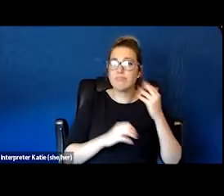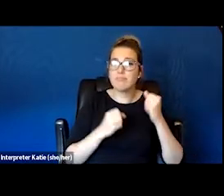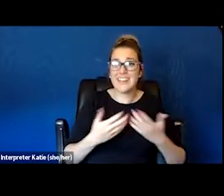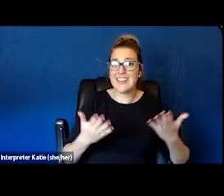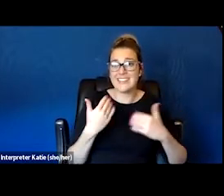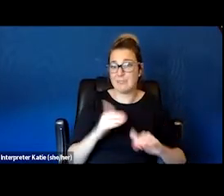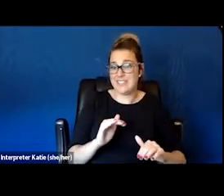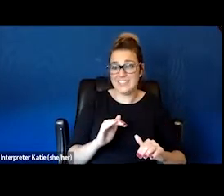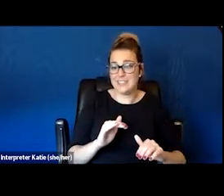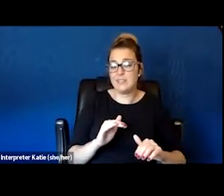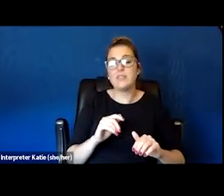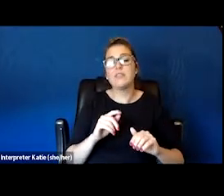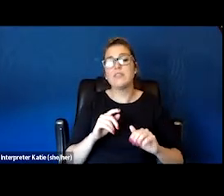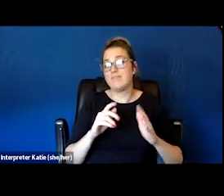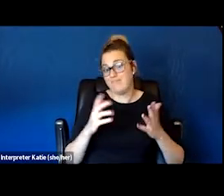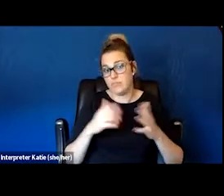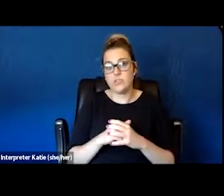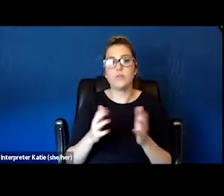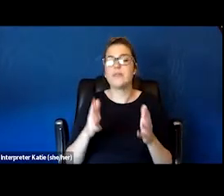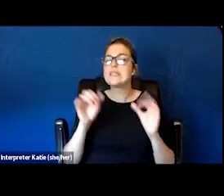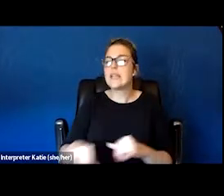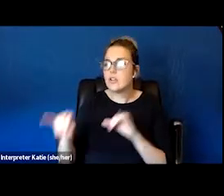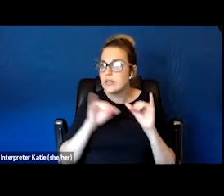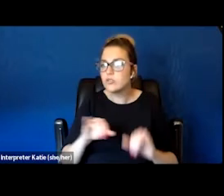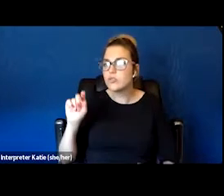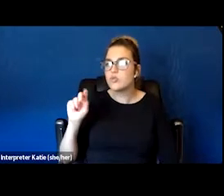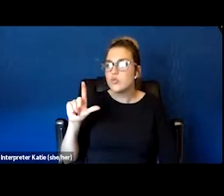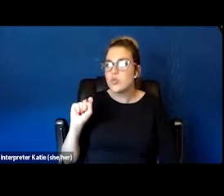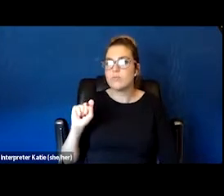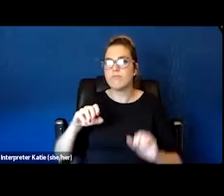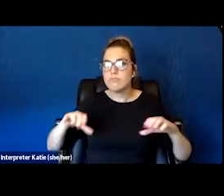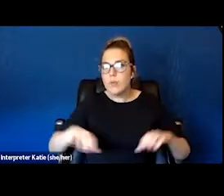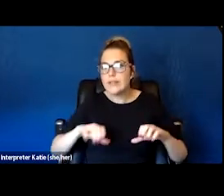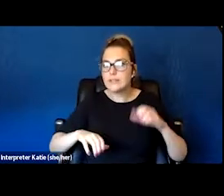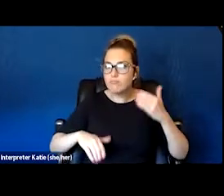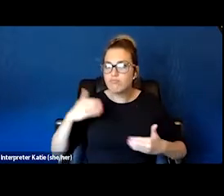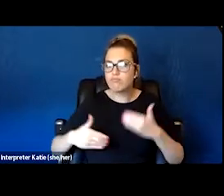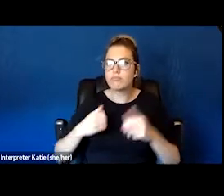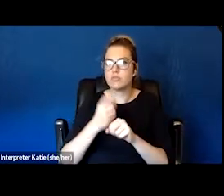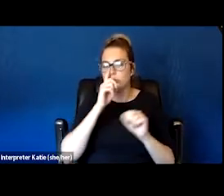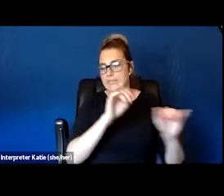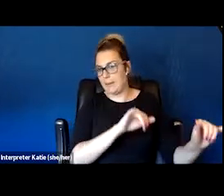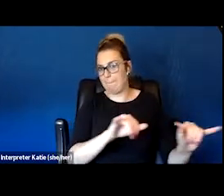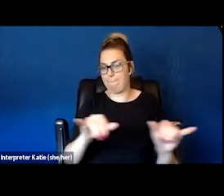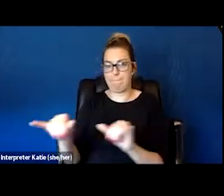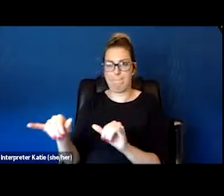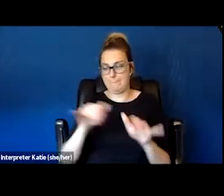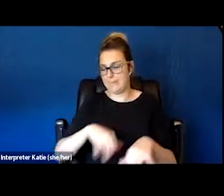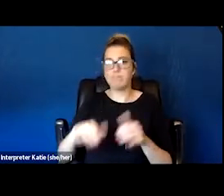or is intended to be accomplished is through standardizing the tools and practices so that it is consistent regardless of, you know, where someone shows up in the system,